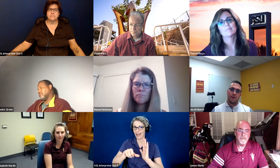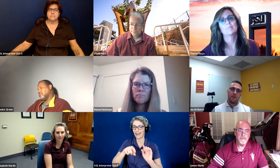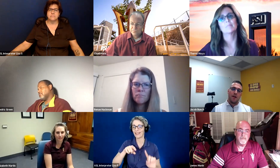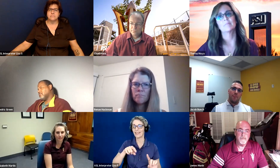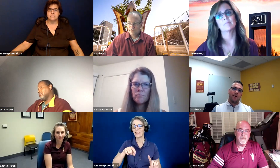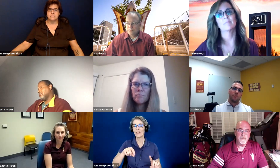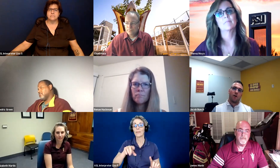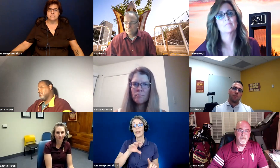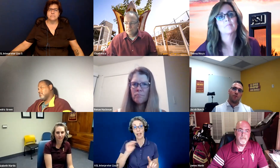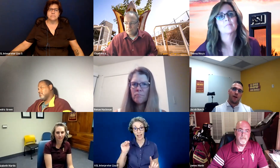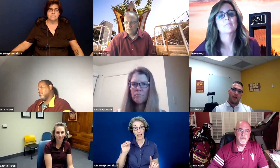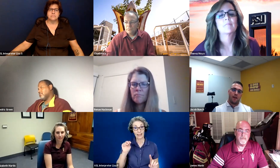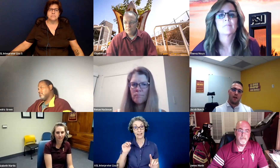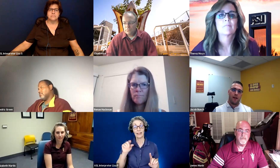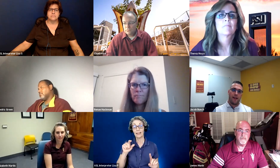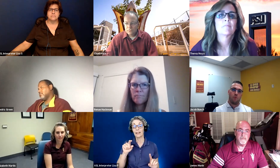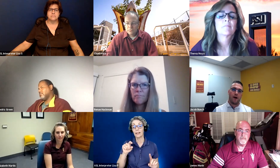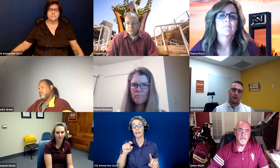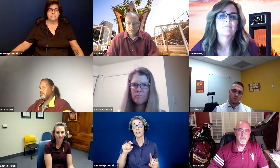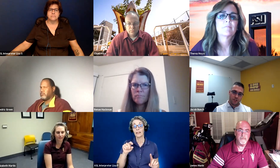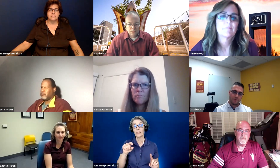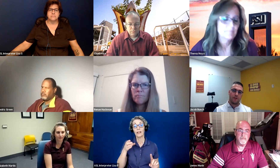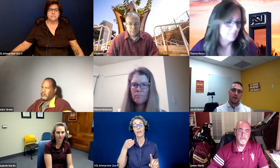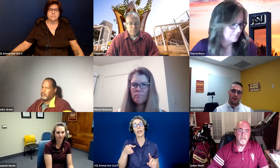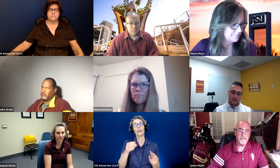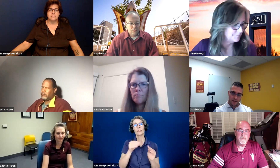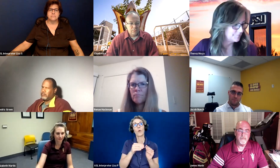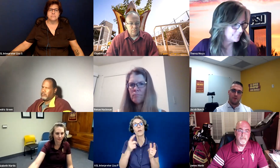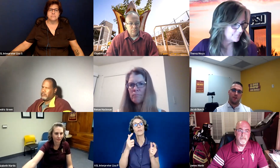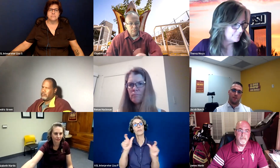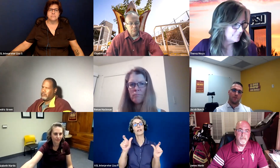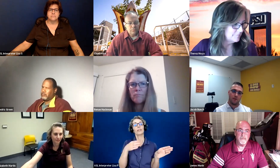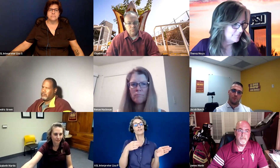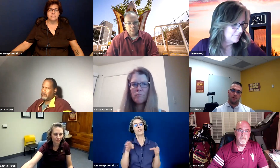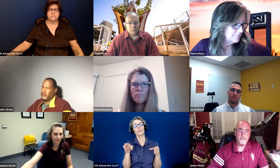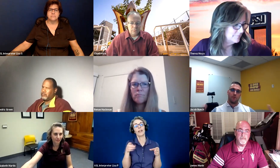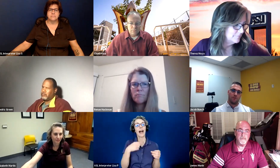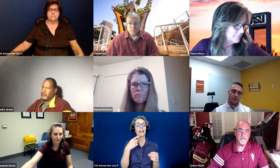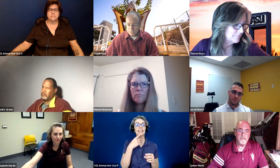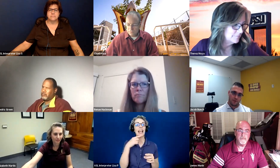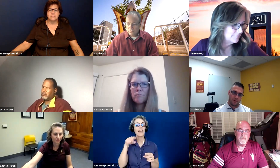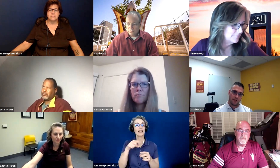And there's also a wider shift and I keep mentioning this term universal design for learning.